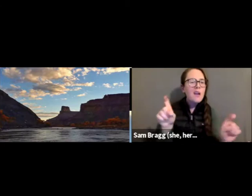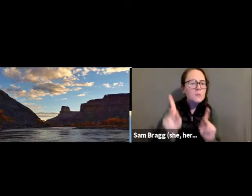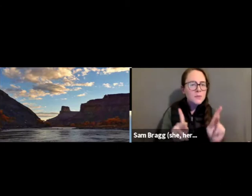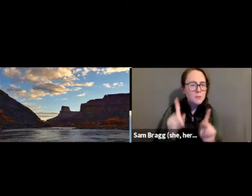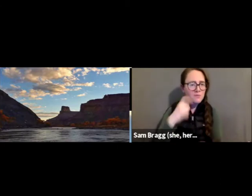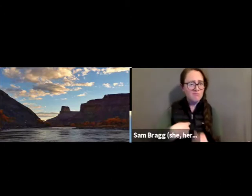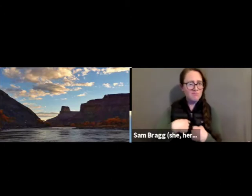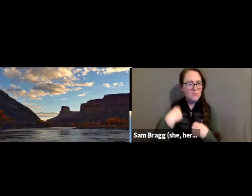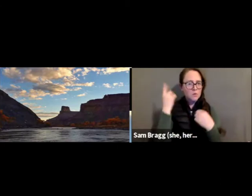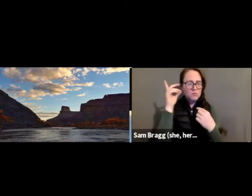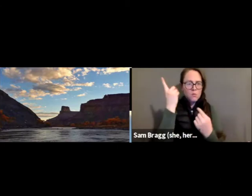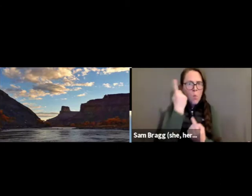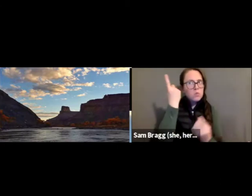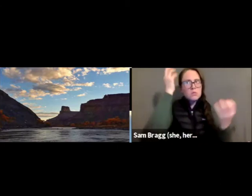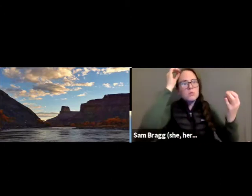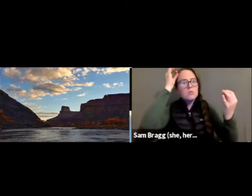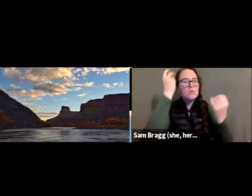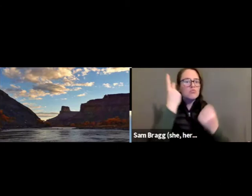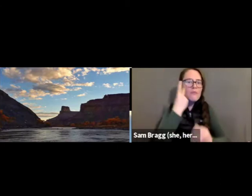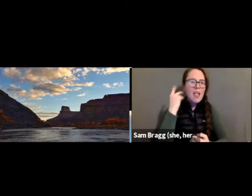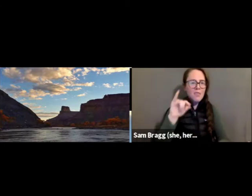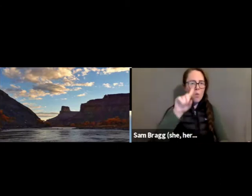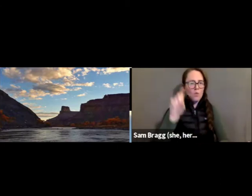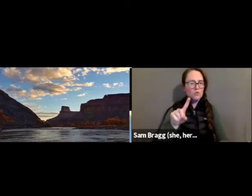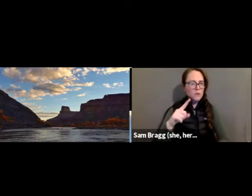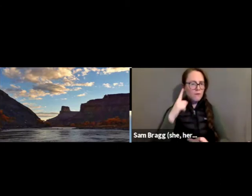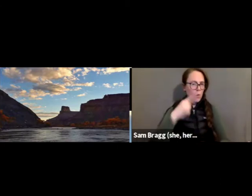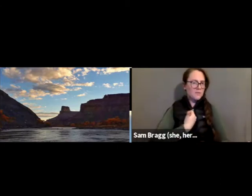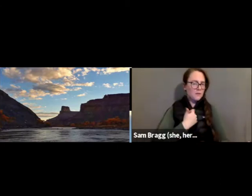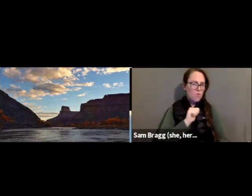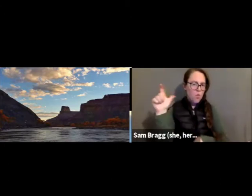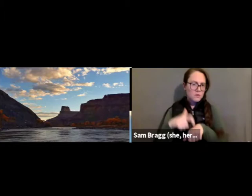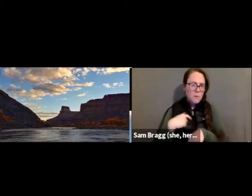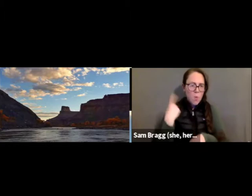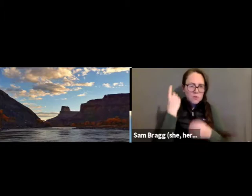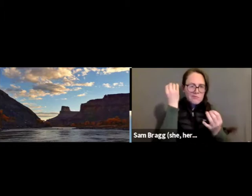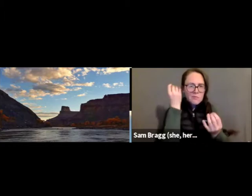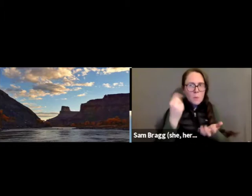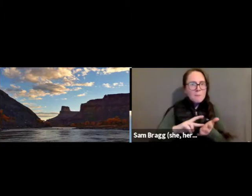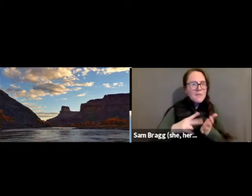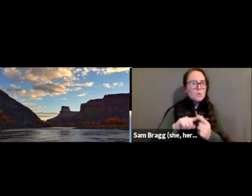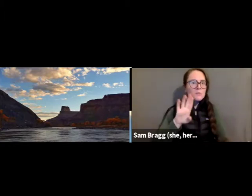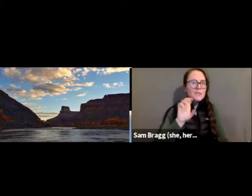be deaf in the outdoors? I want to ask everyone in the audience because i reflect on that question